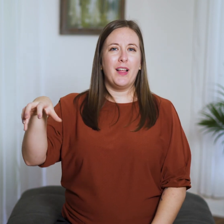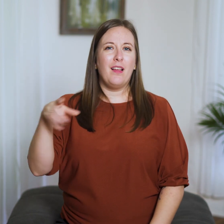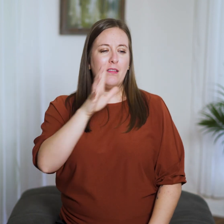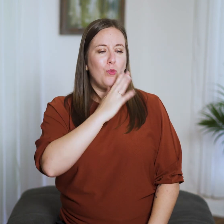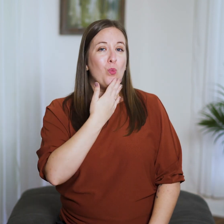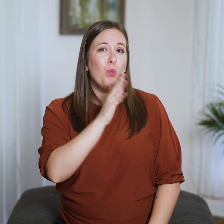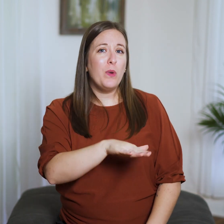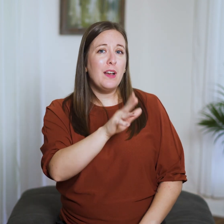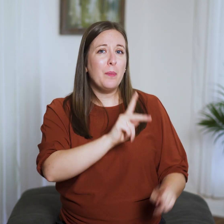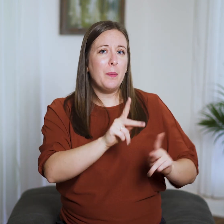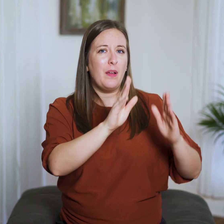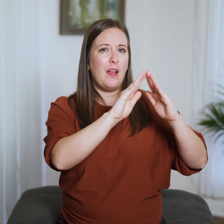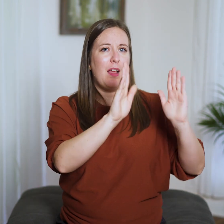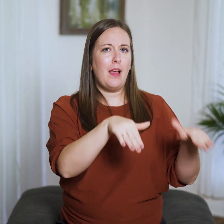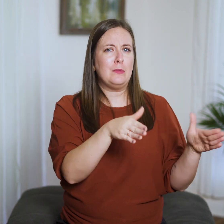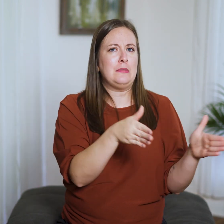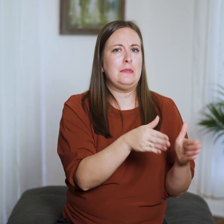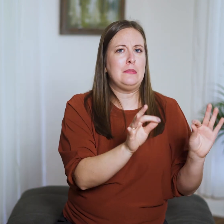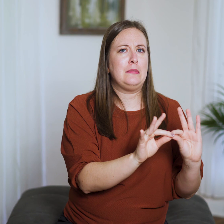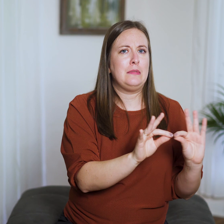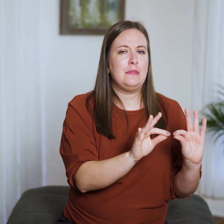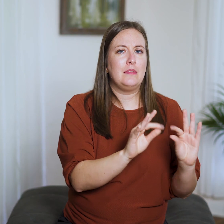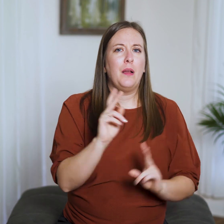the wicked person has a house